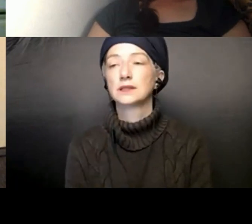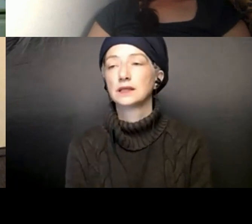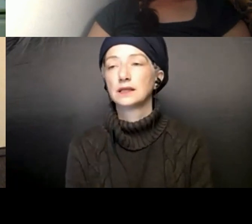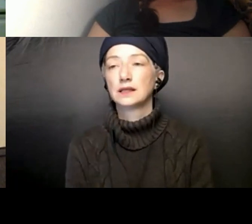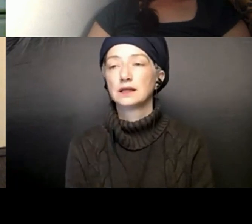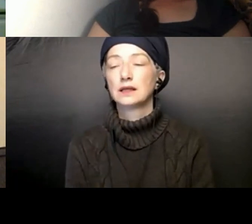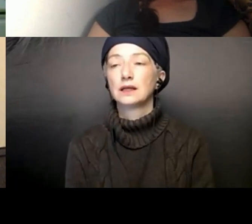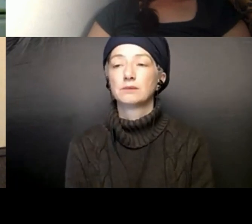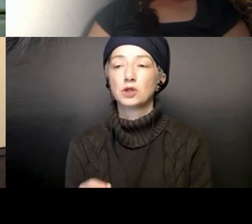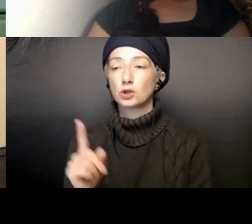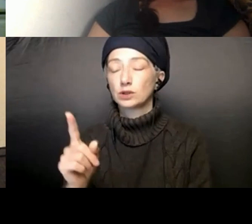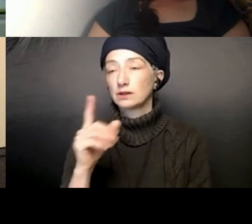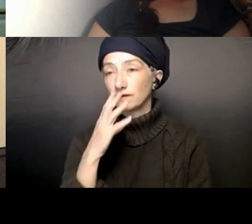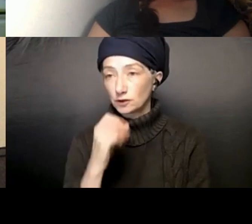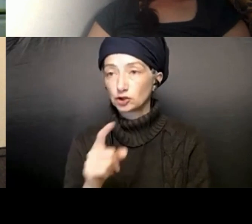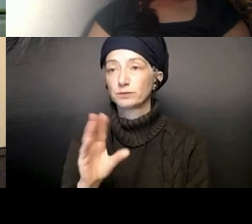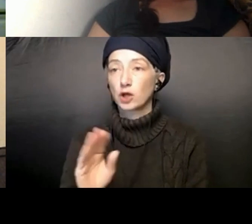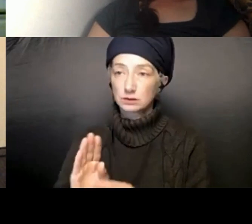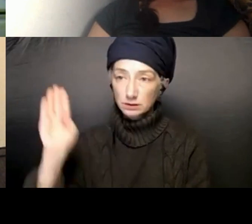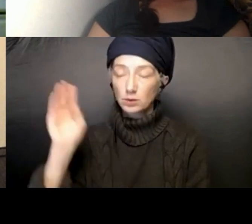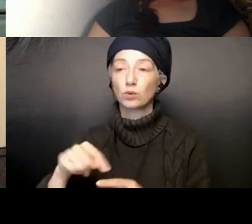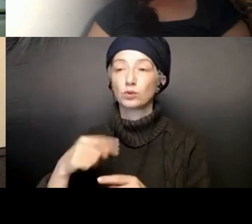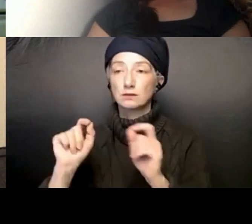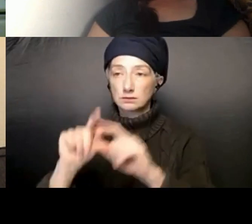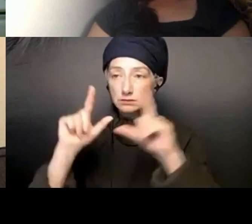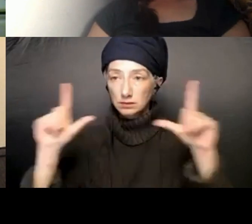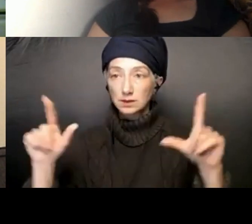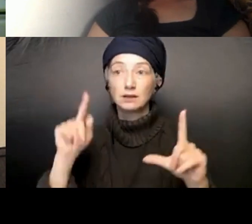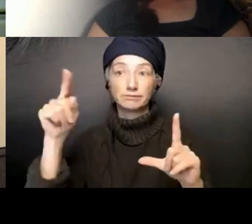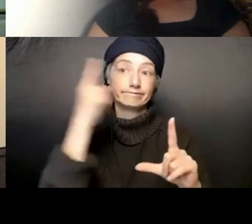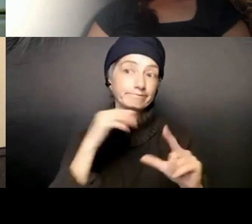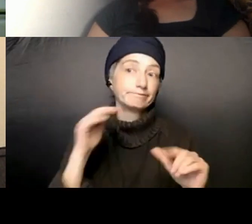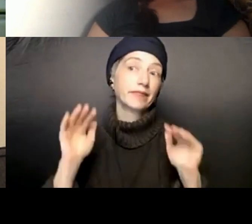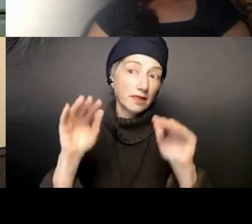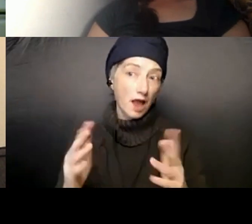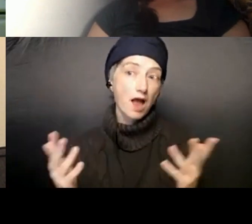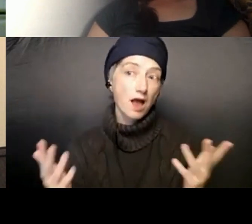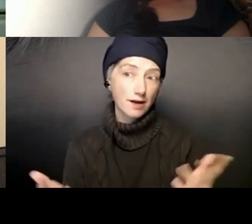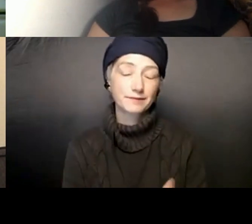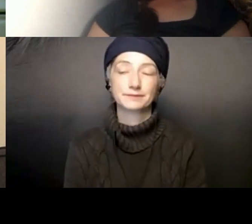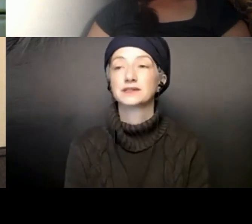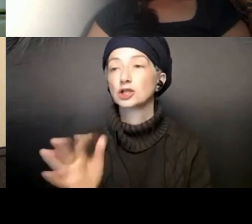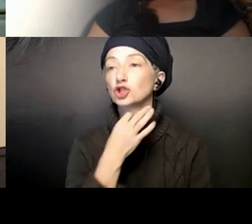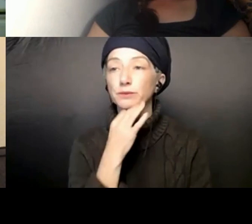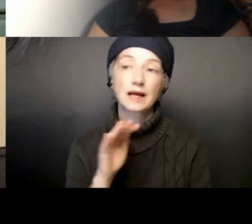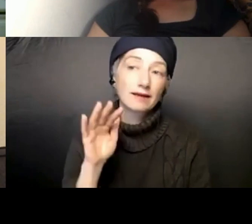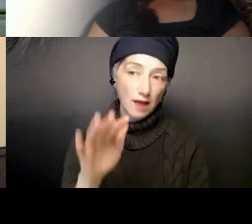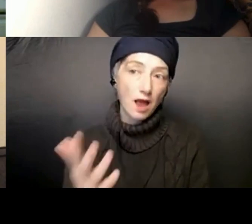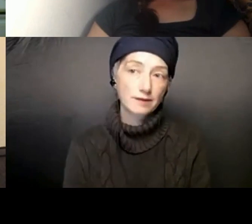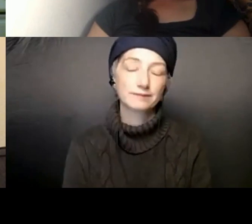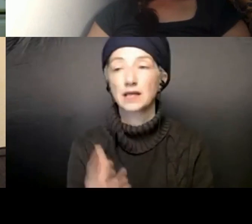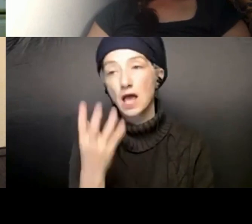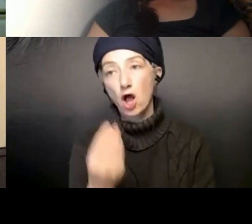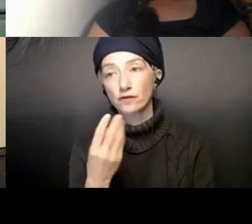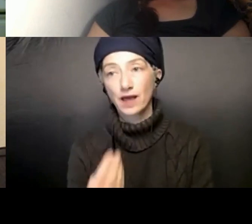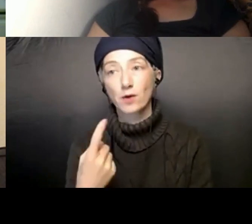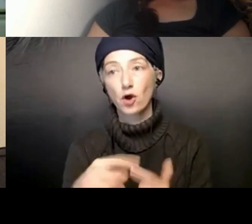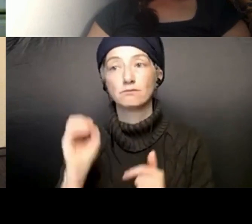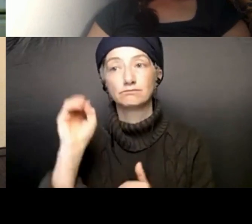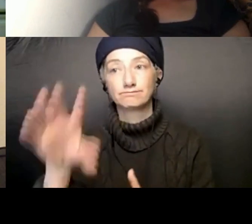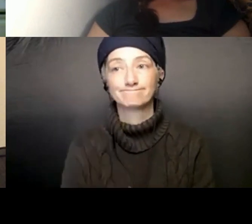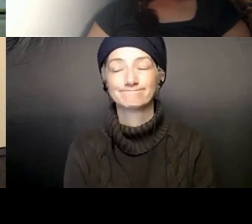So, if you make use of the raised hand function and enable your audio and/or video, you will be part of the recording.